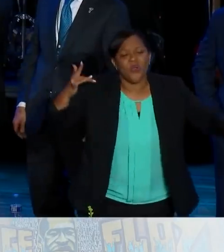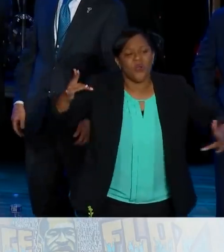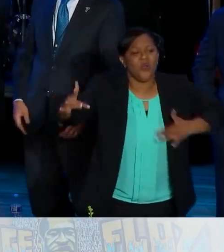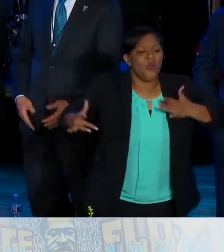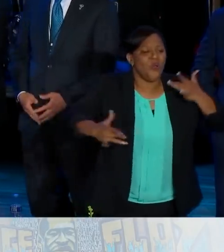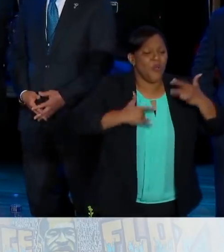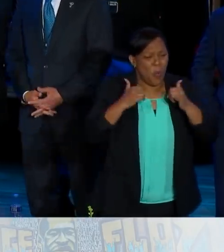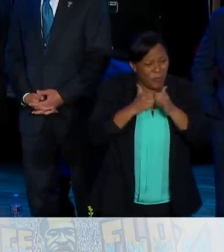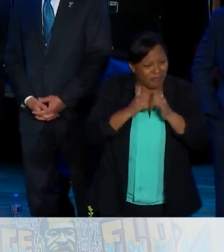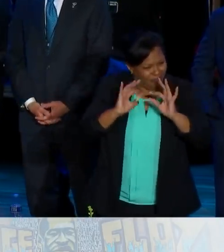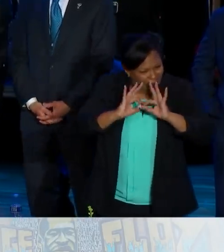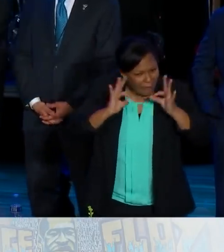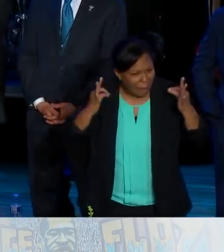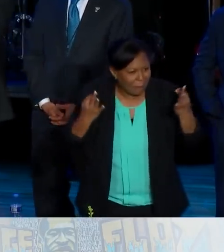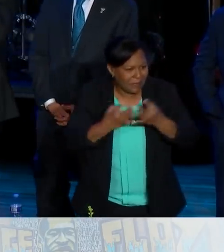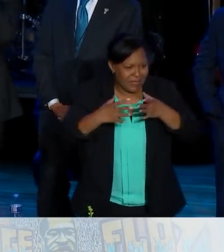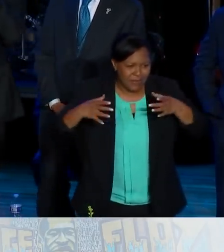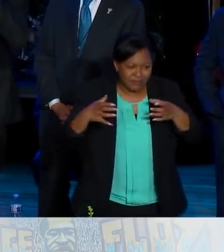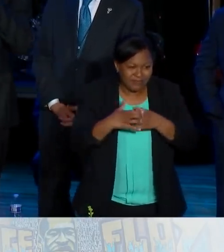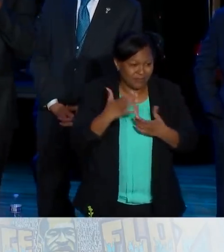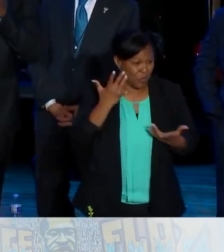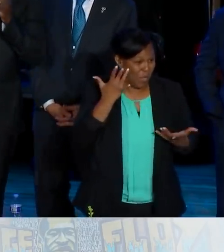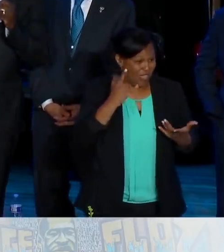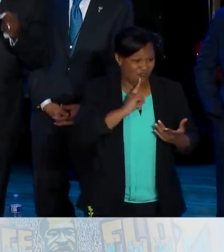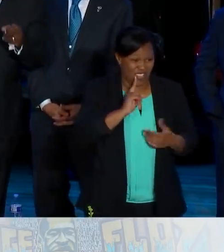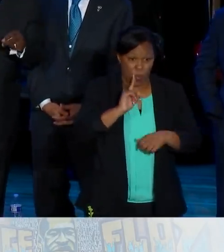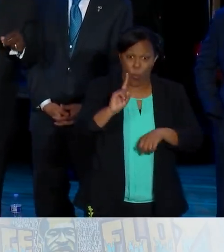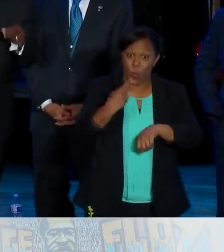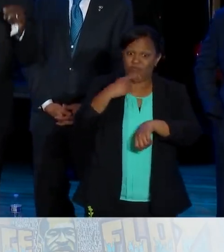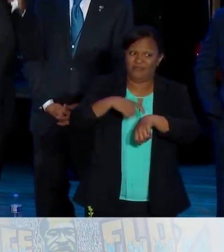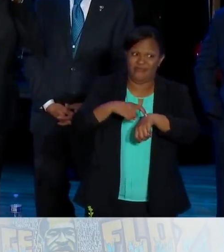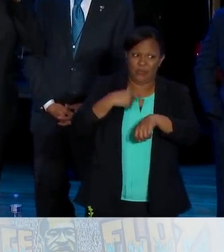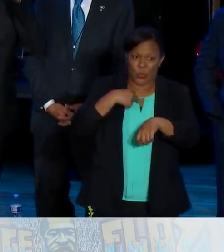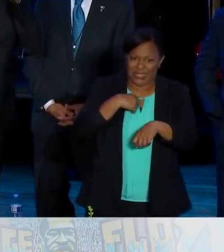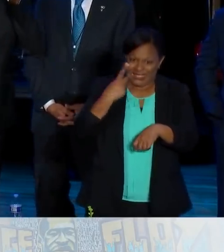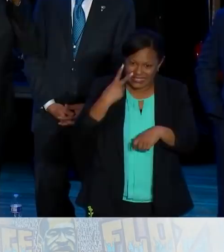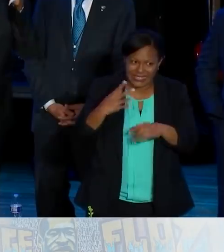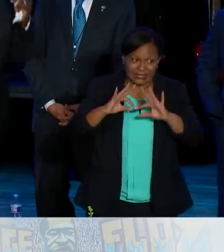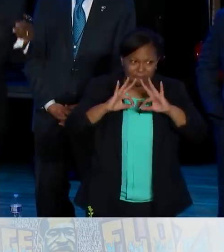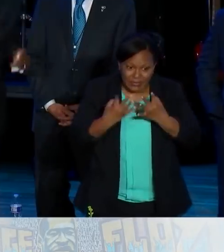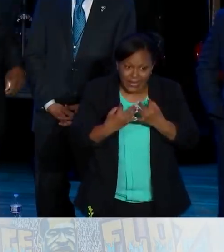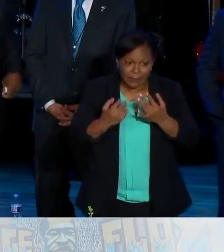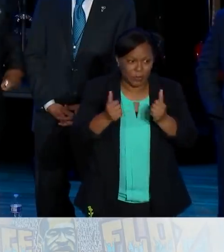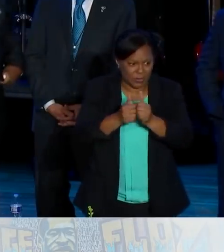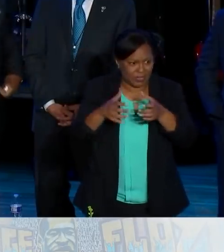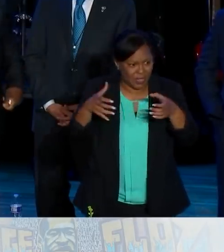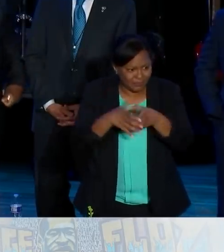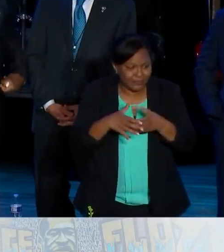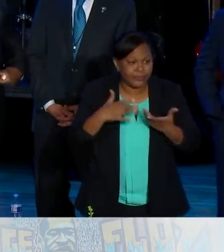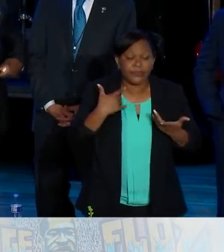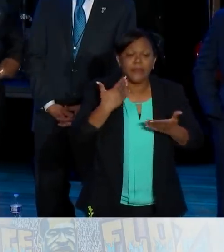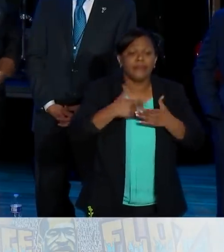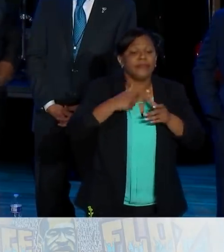SO WE CAME TO HOUSTON AND WE WERE ALL EXCITED THAT WE COULD HAVE SOMEBODY CLOSE TO US BECAUSE THE ONLY TIME WE REALLY WOULD SEE EACH OTHER WAS DURING